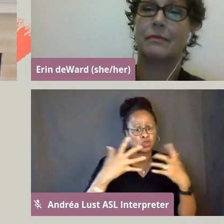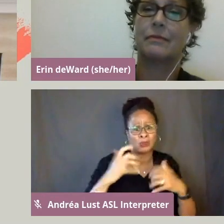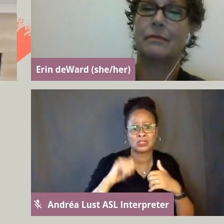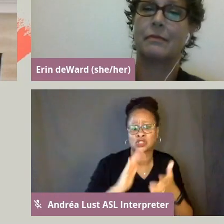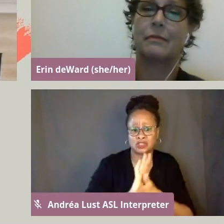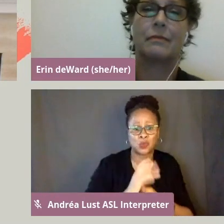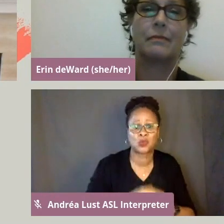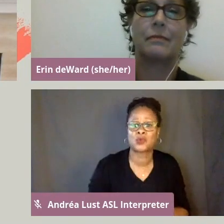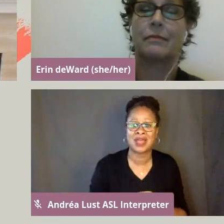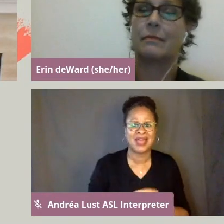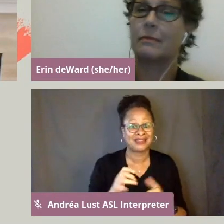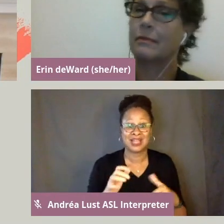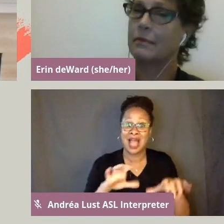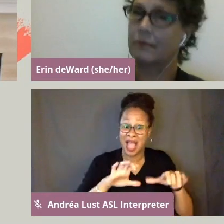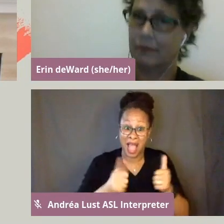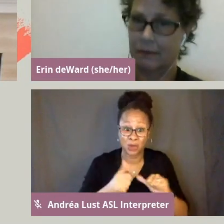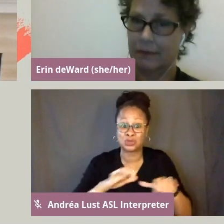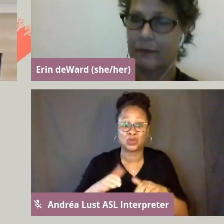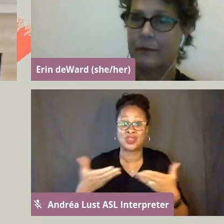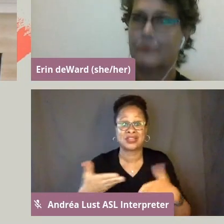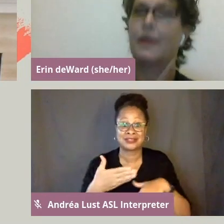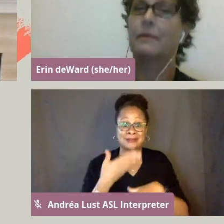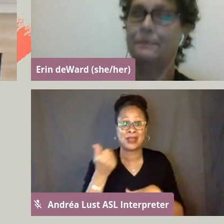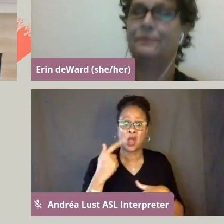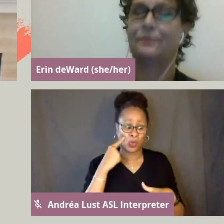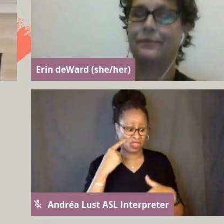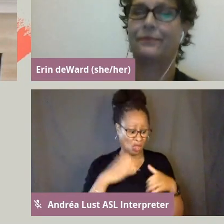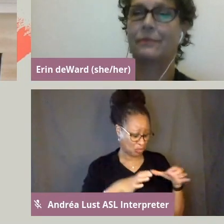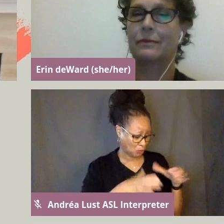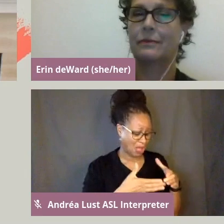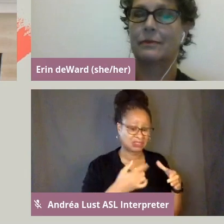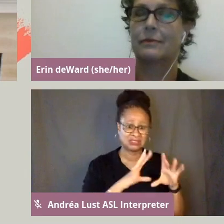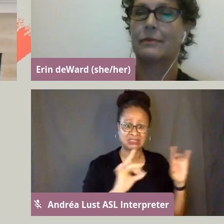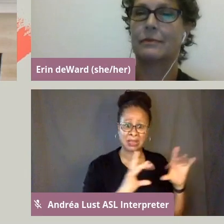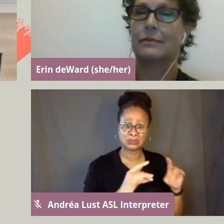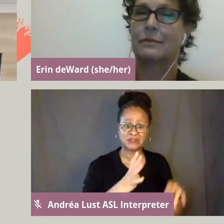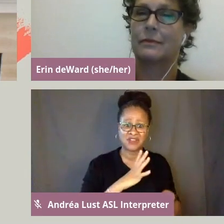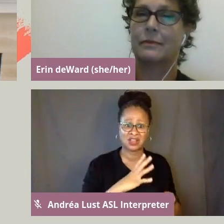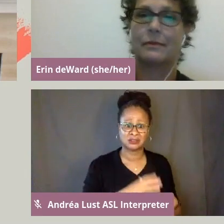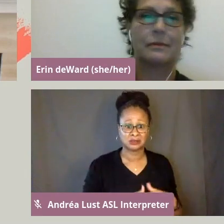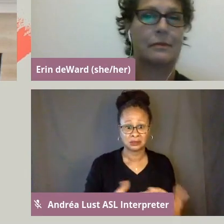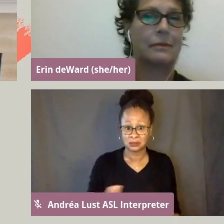thought these little captioning boxes were fine. And she simply says, would you want to watch a film like this all the time?